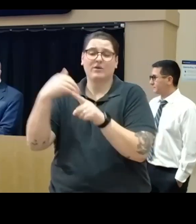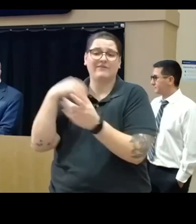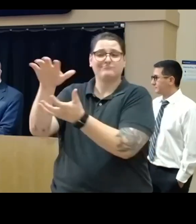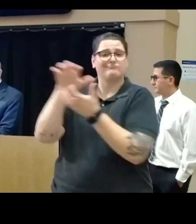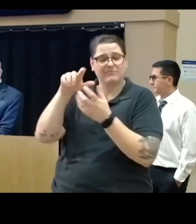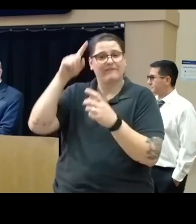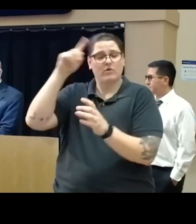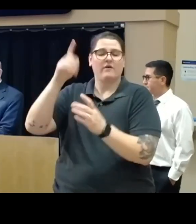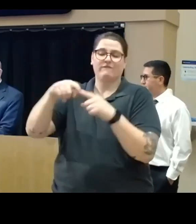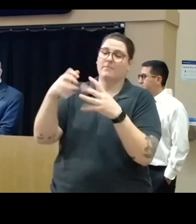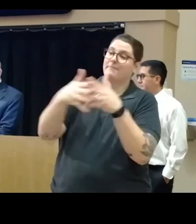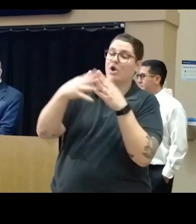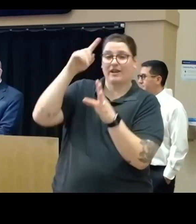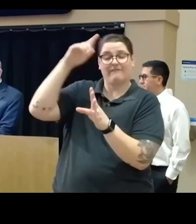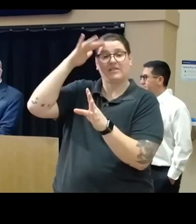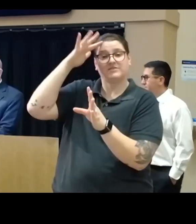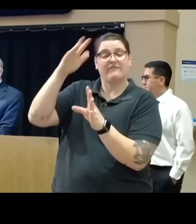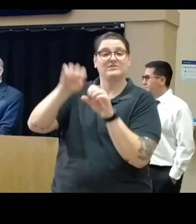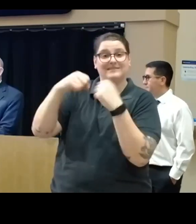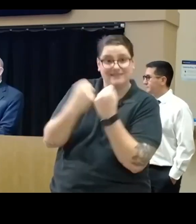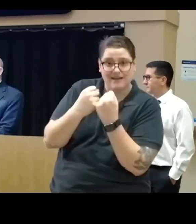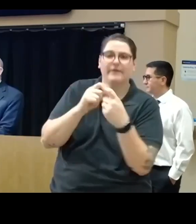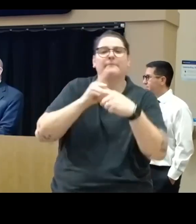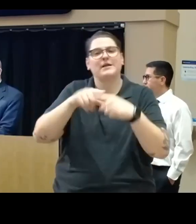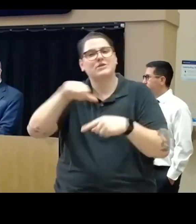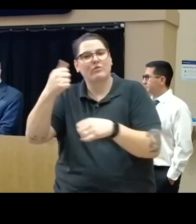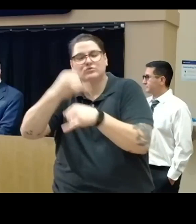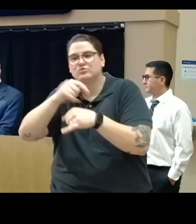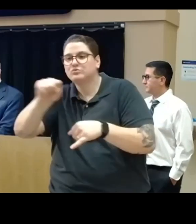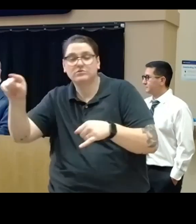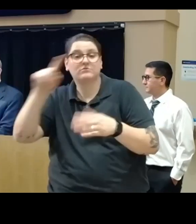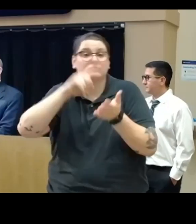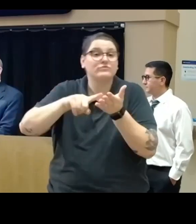fellowship and from the Milken Institute to conduct research using non-invasive brain